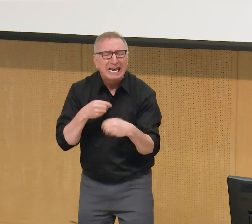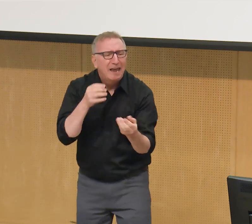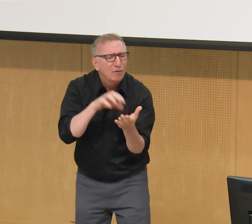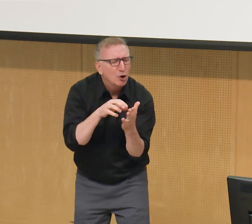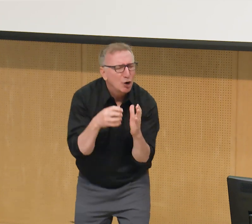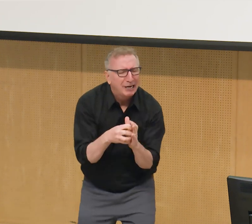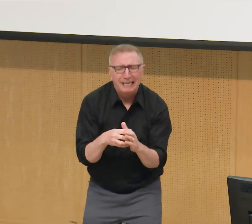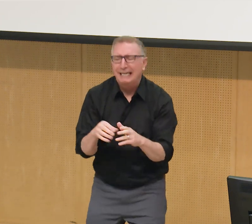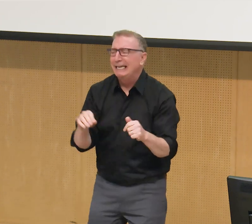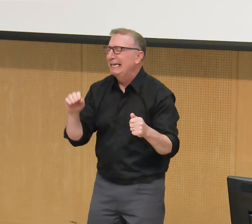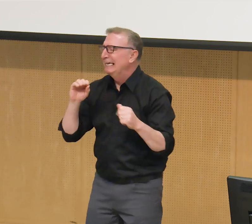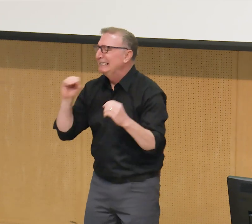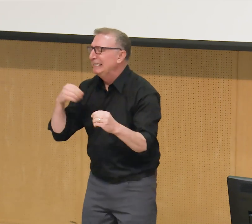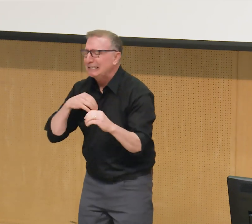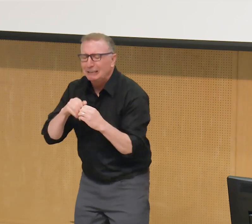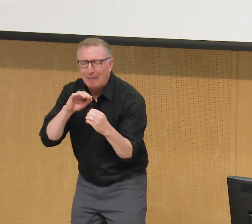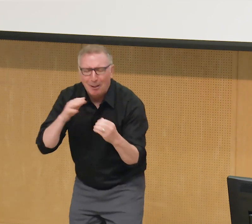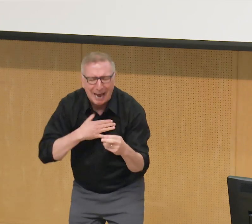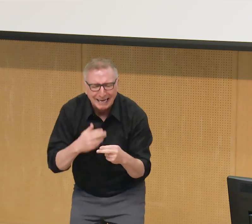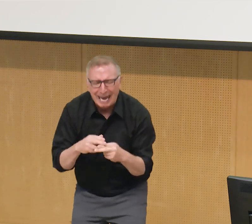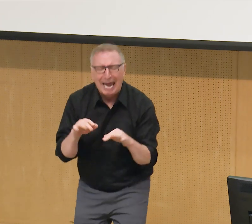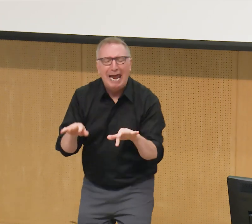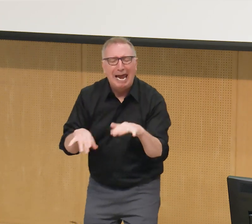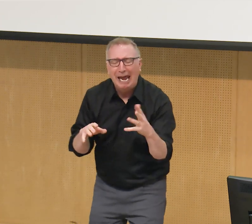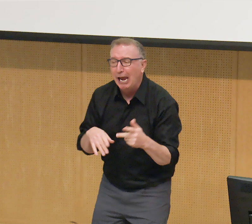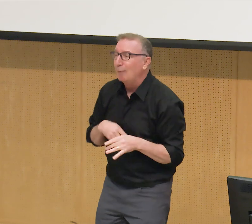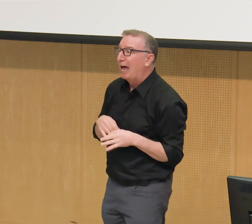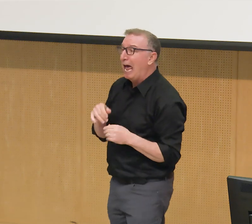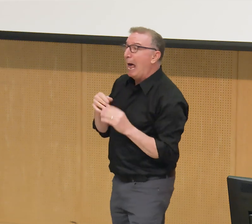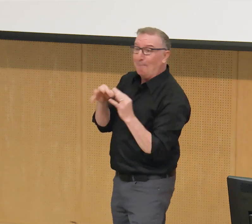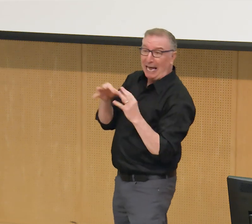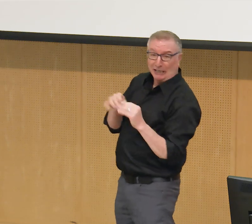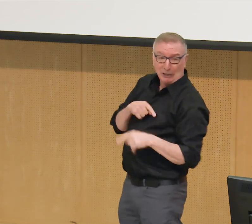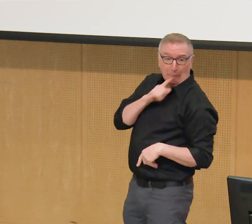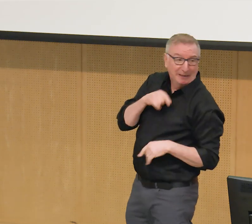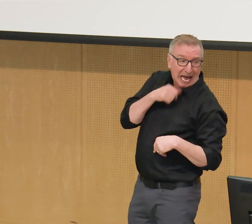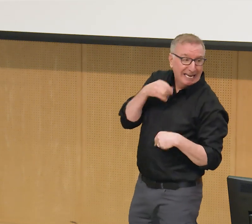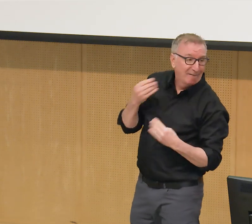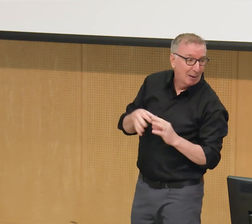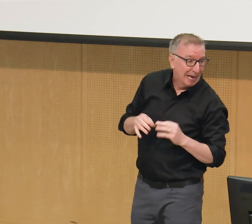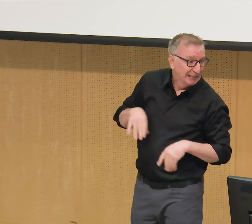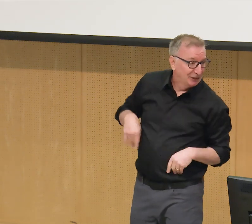and give us cookies, and she taught me how to fingerspell stuff, such as my name,